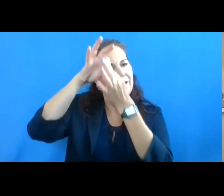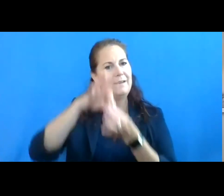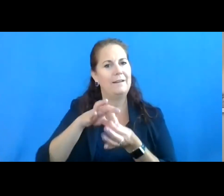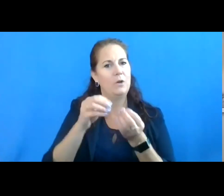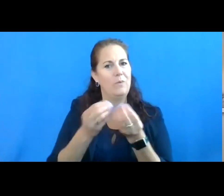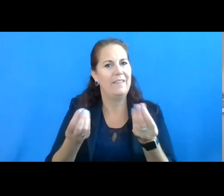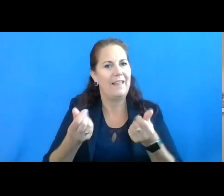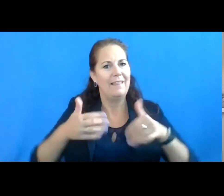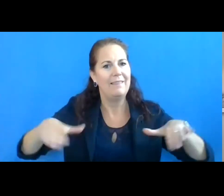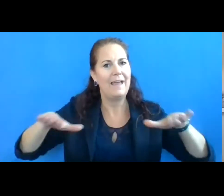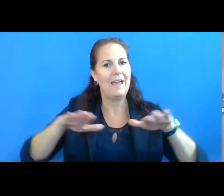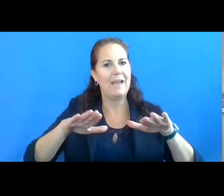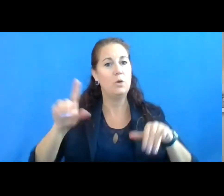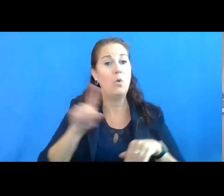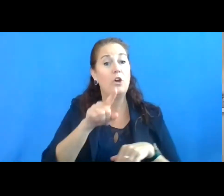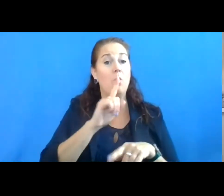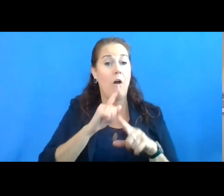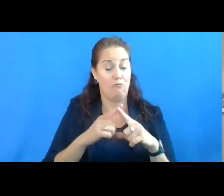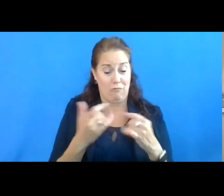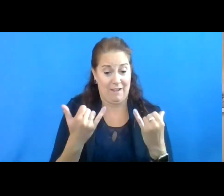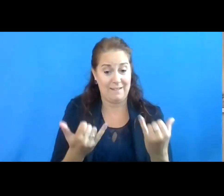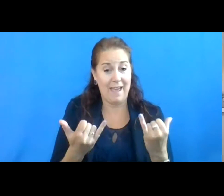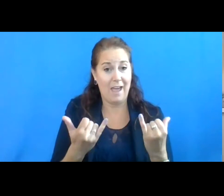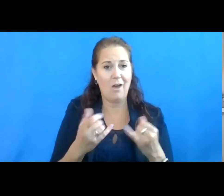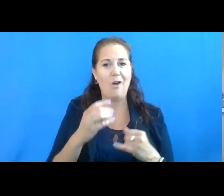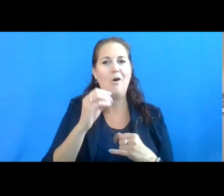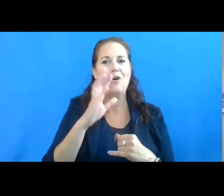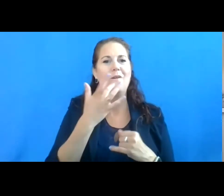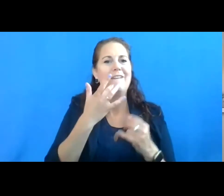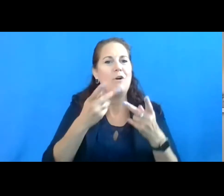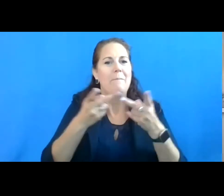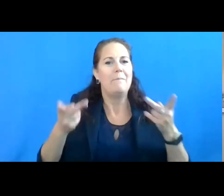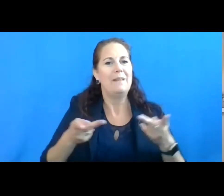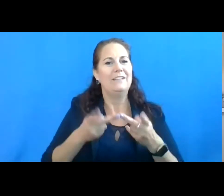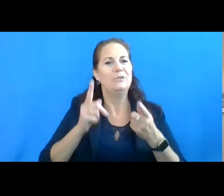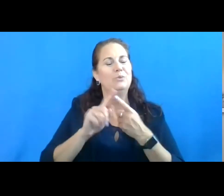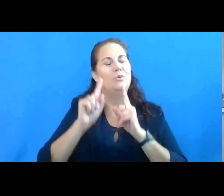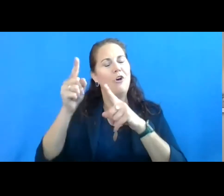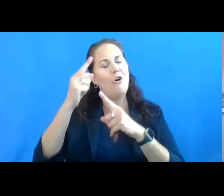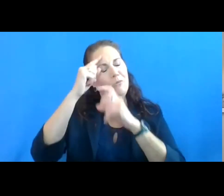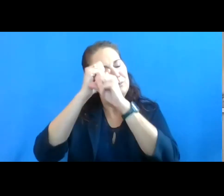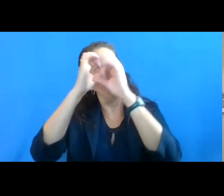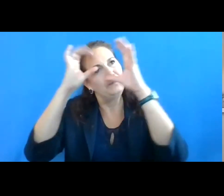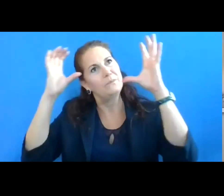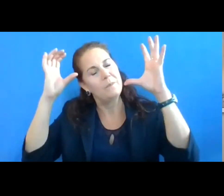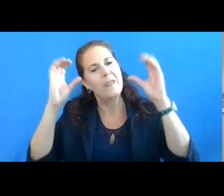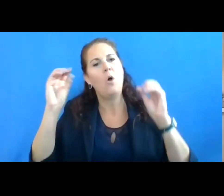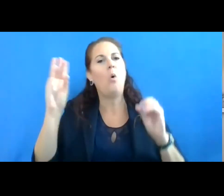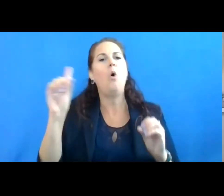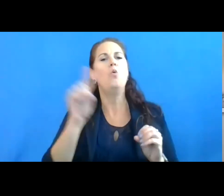Either where you are presently and your favorite places to go or else where you grew up and